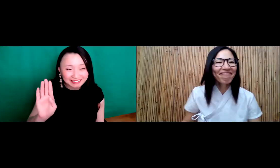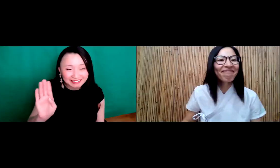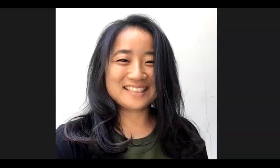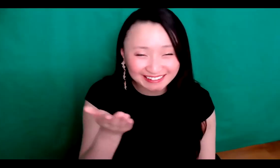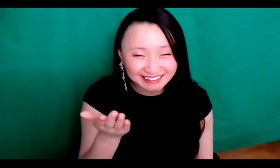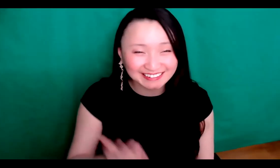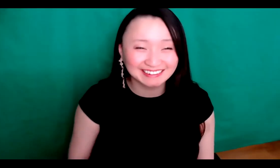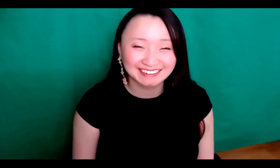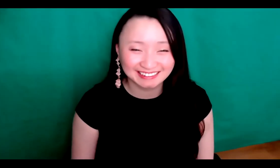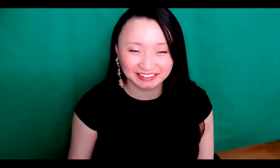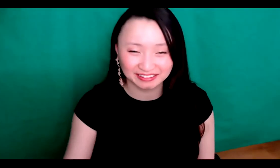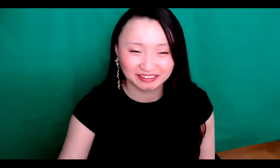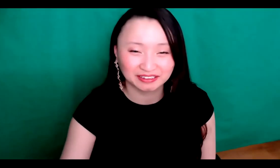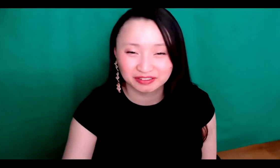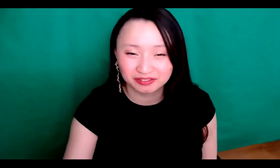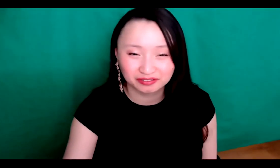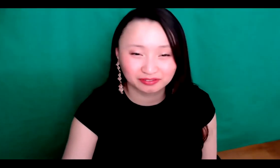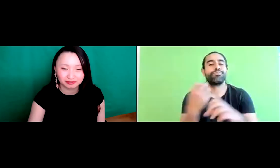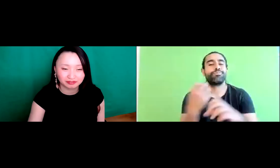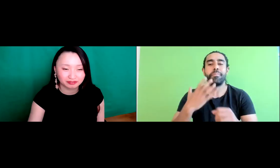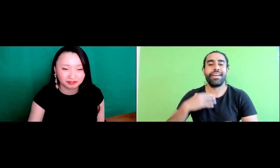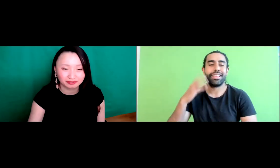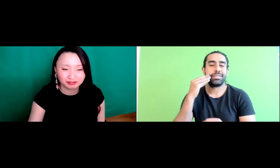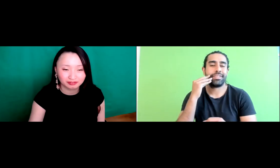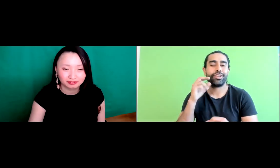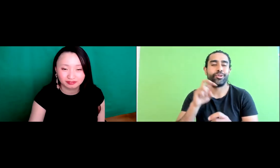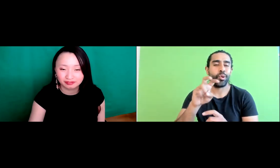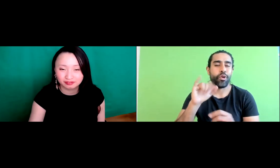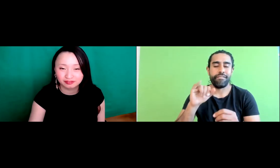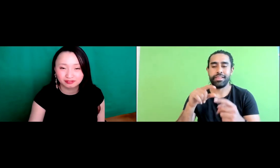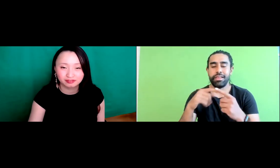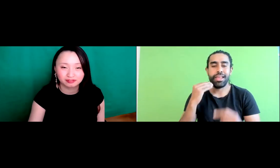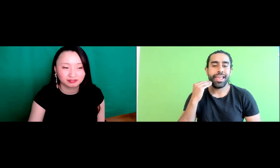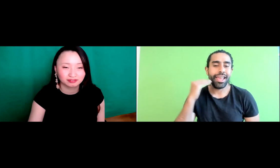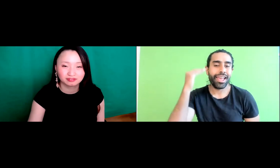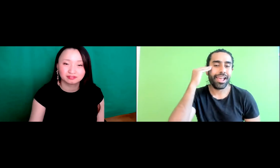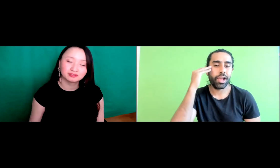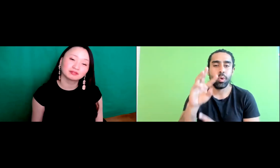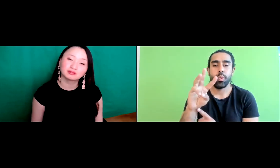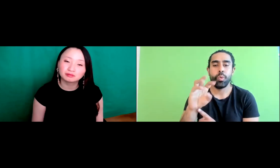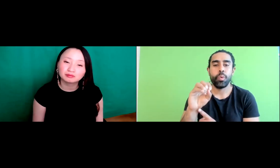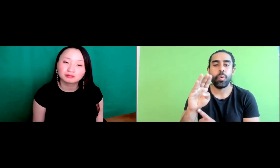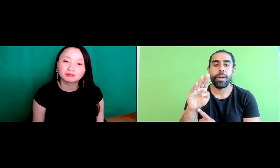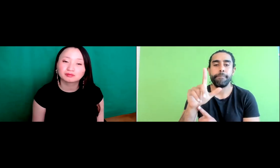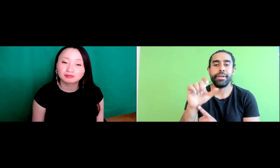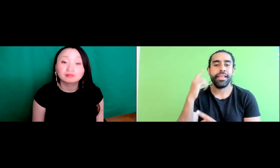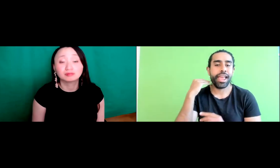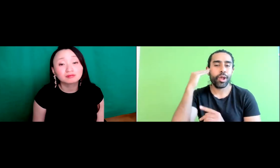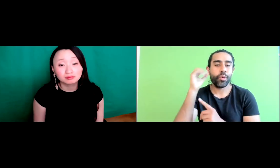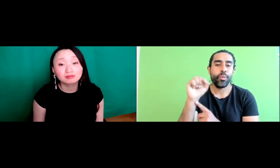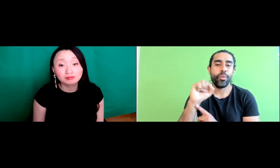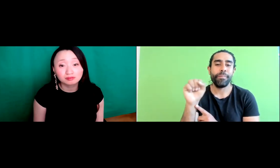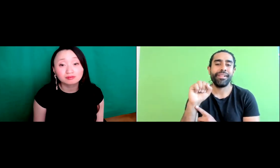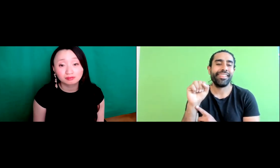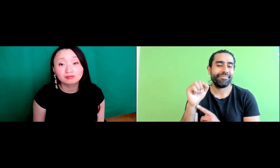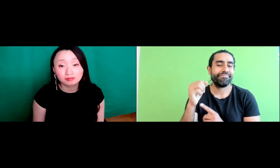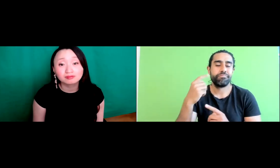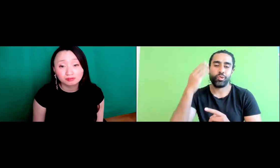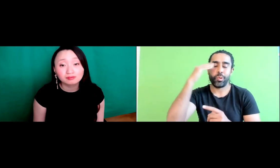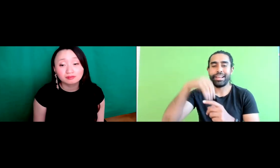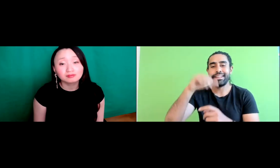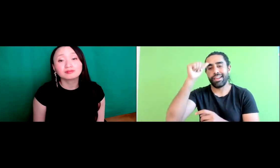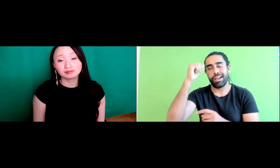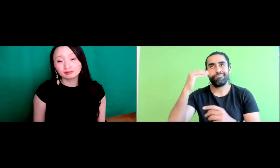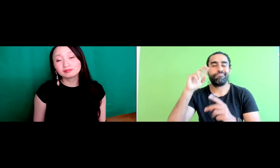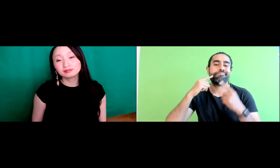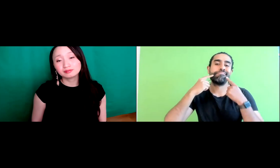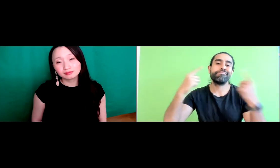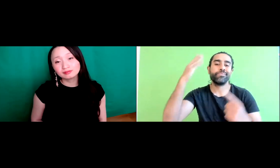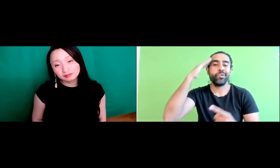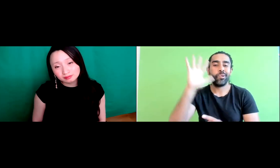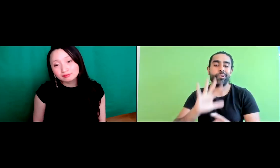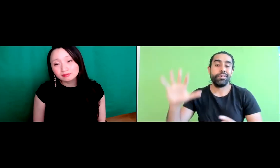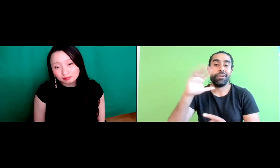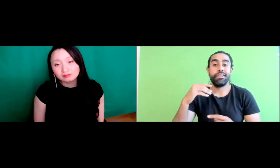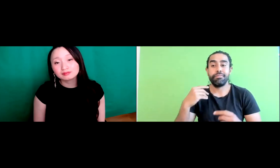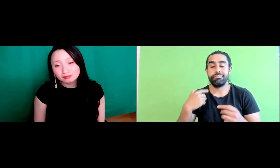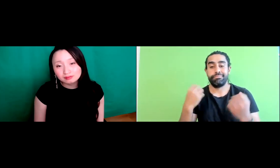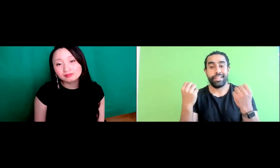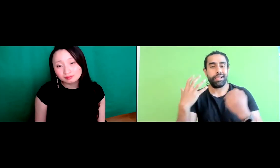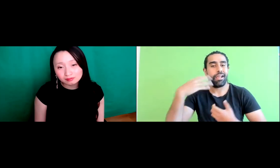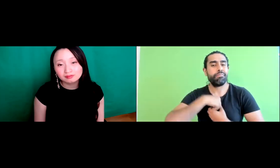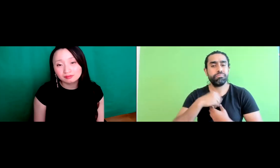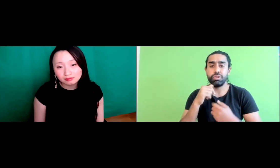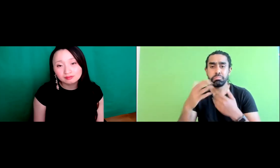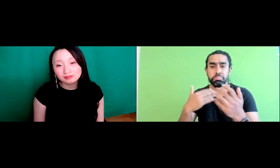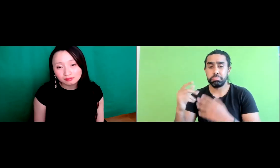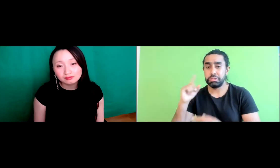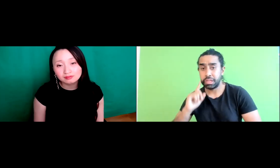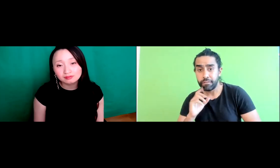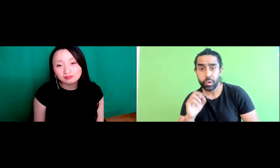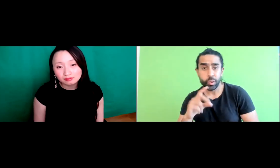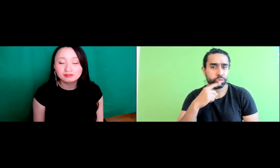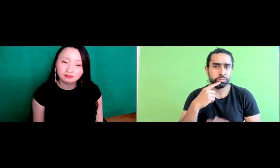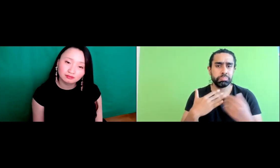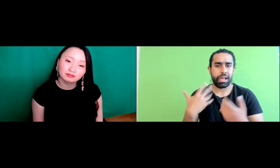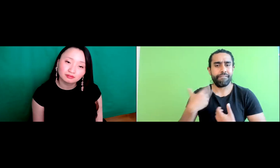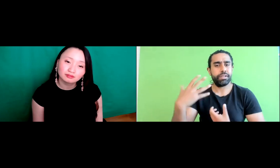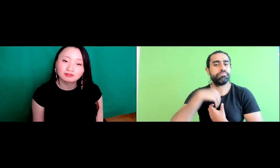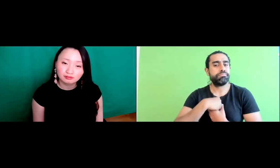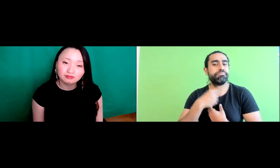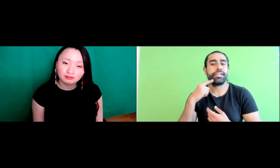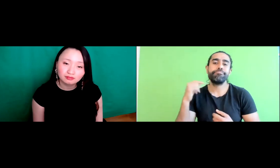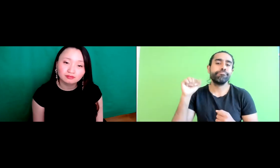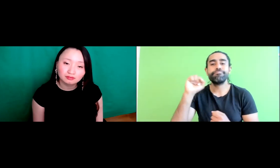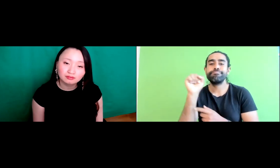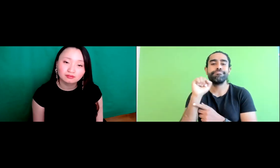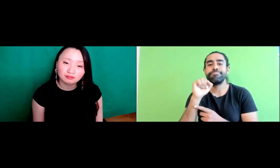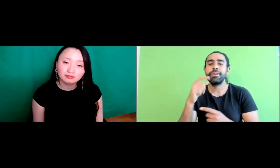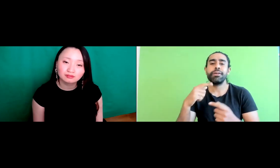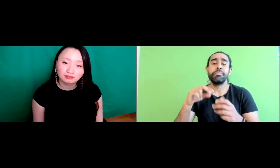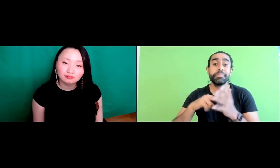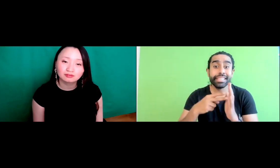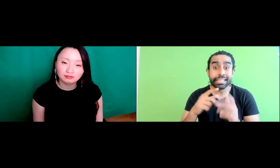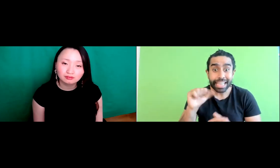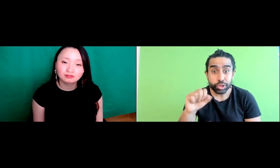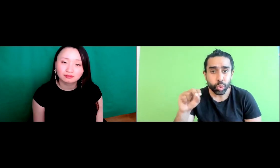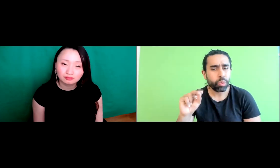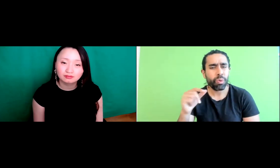below, would you like to speak. Thinking about my experiences in India, and